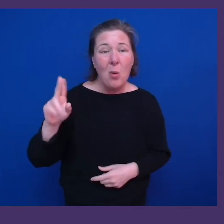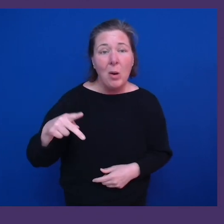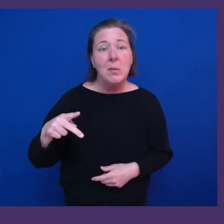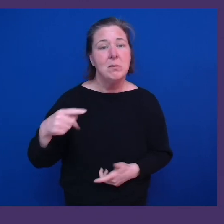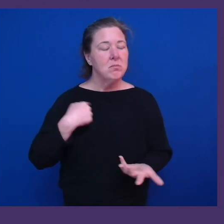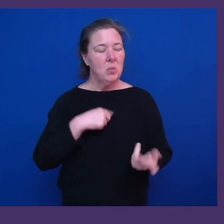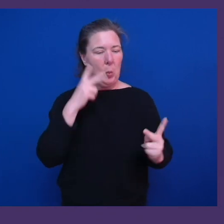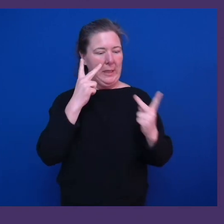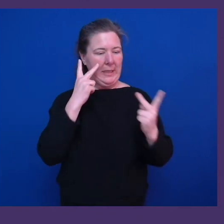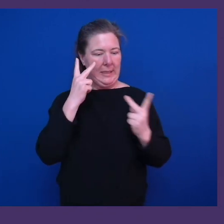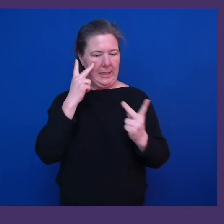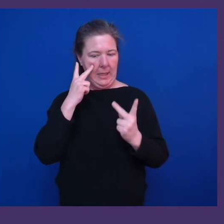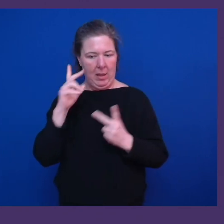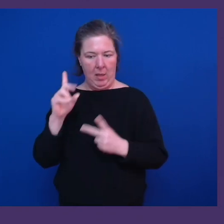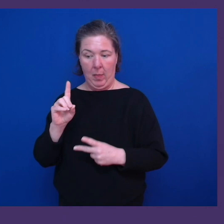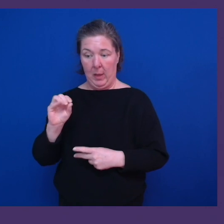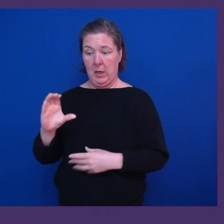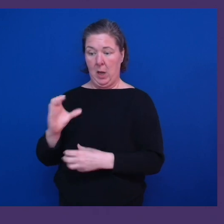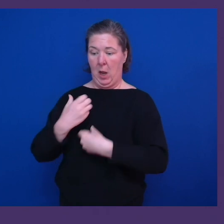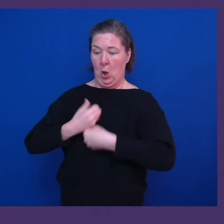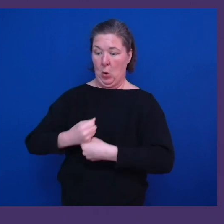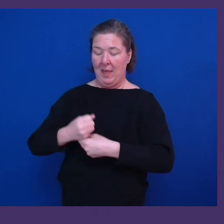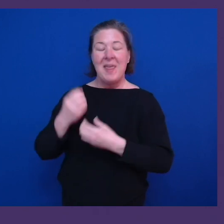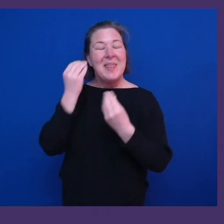data is getting created at an insane rate right now.